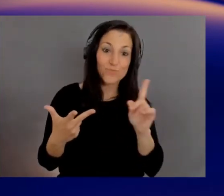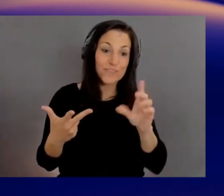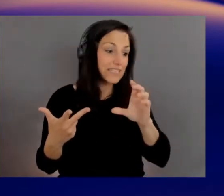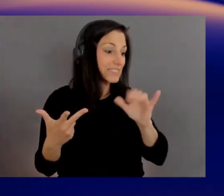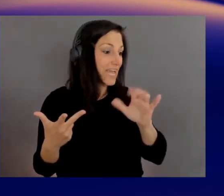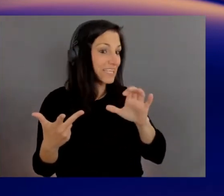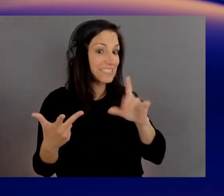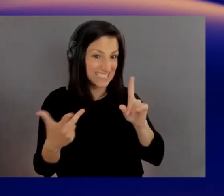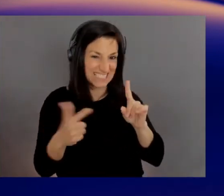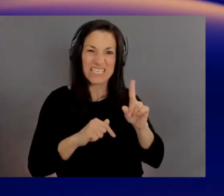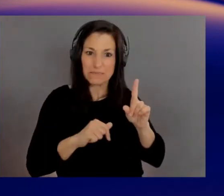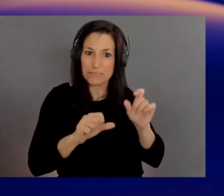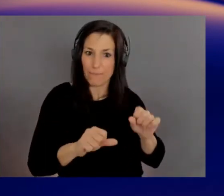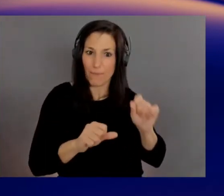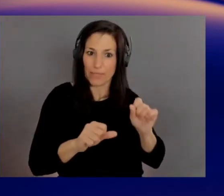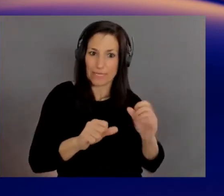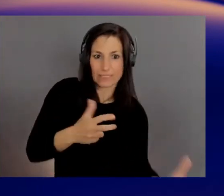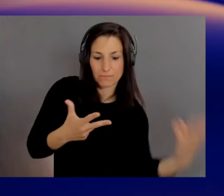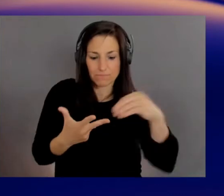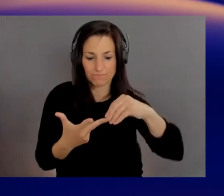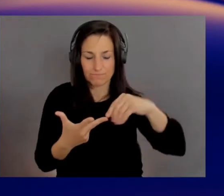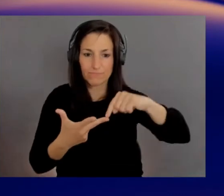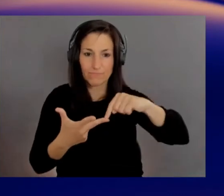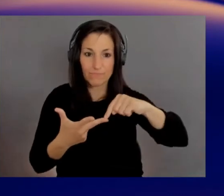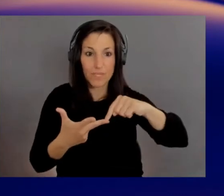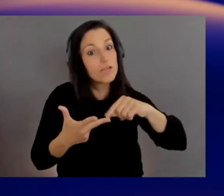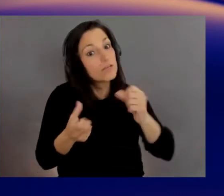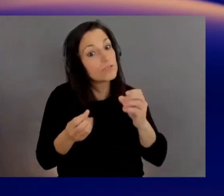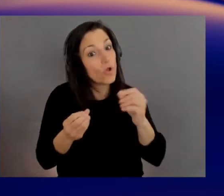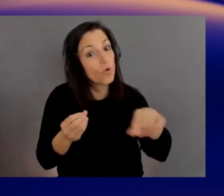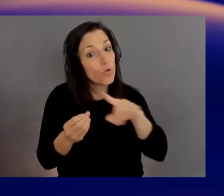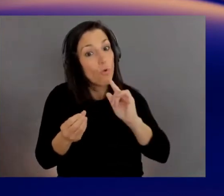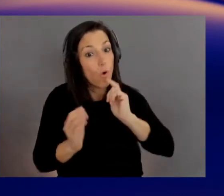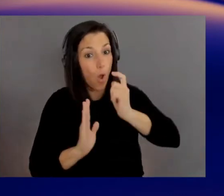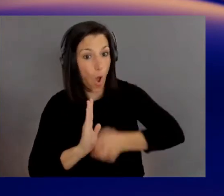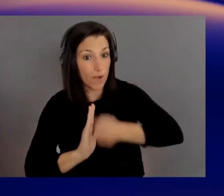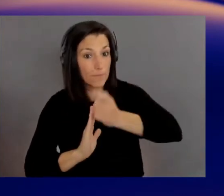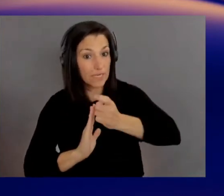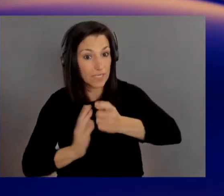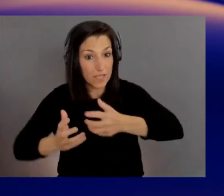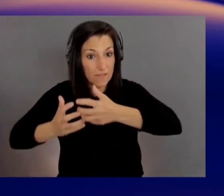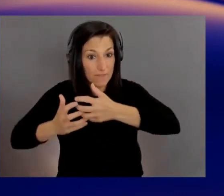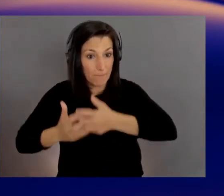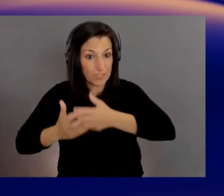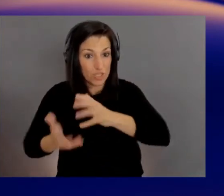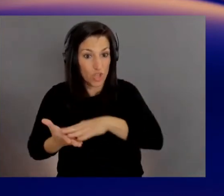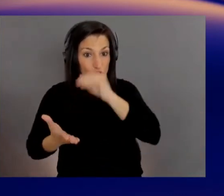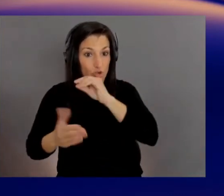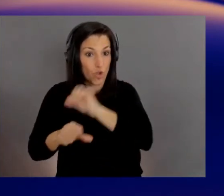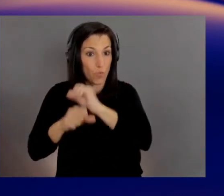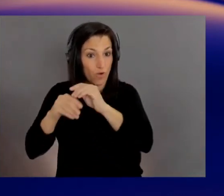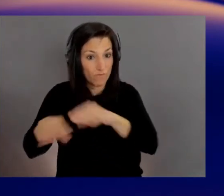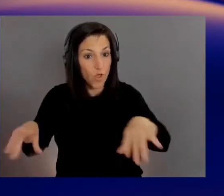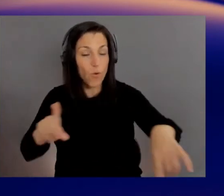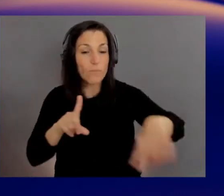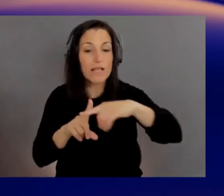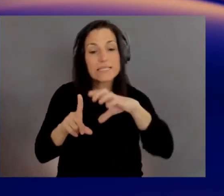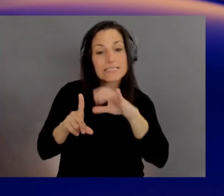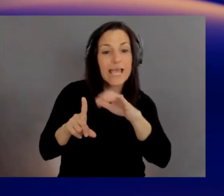So not only are you automating your machine learning workflow but you're also incorporating CICD practices like source and version control